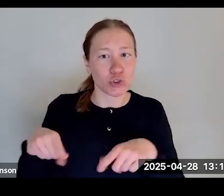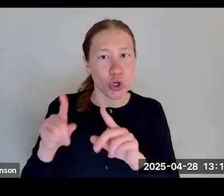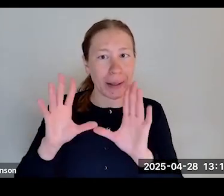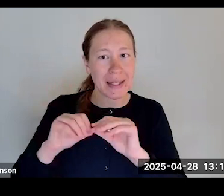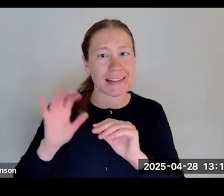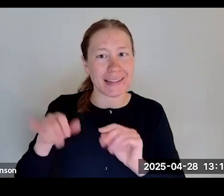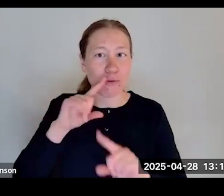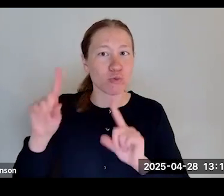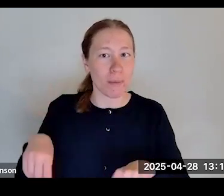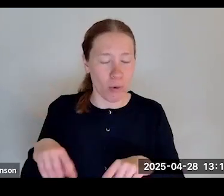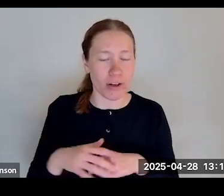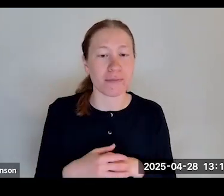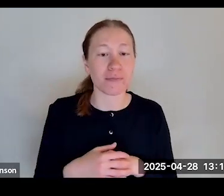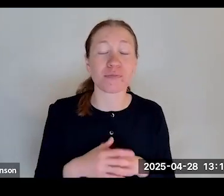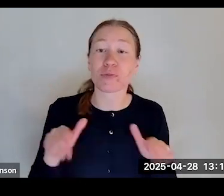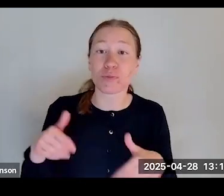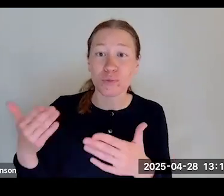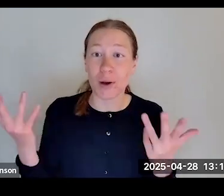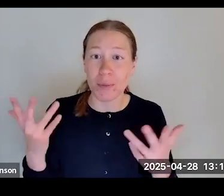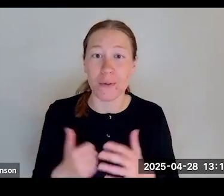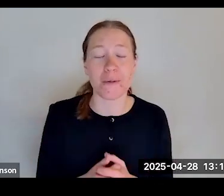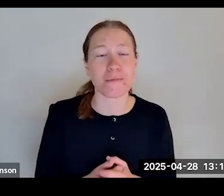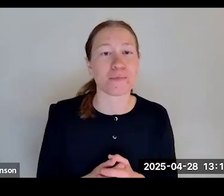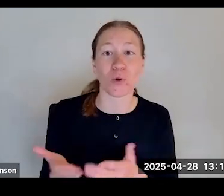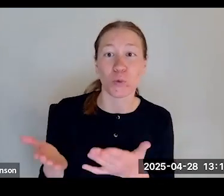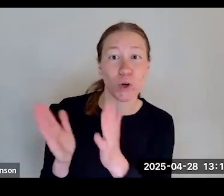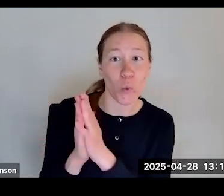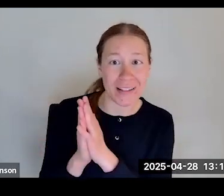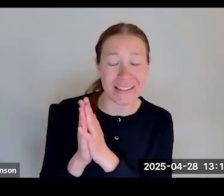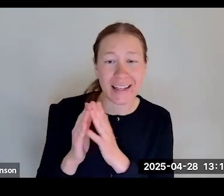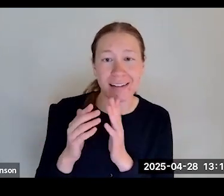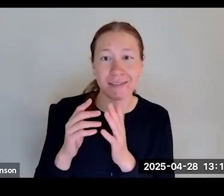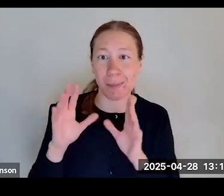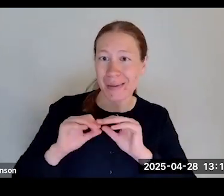Some recommendations for accommodations could be requesting that meeting agendas